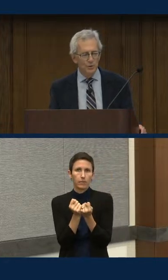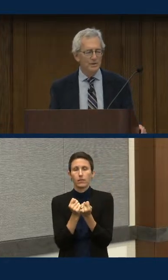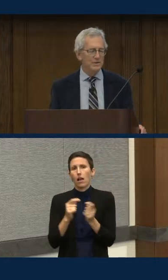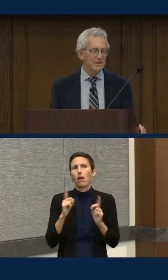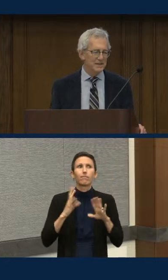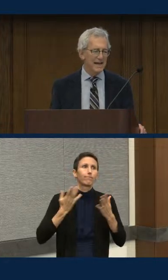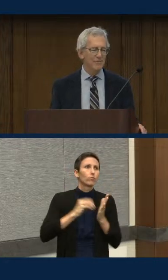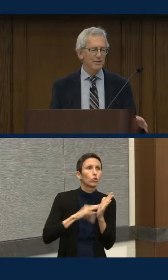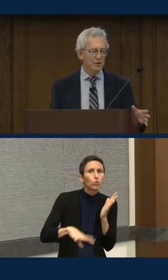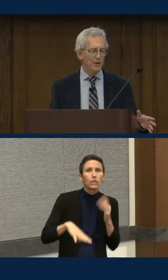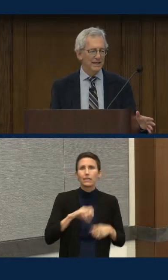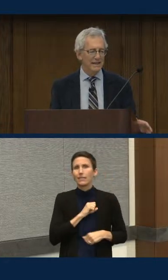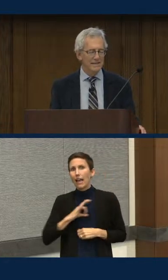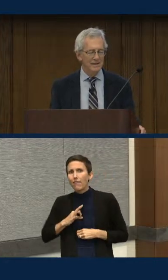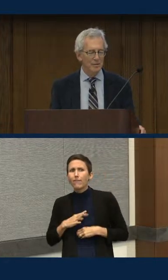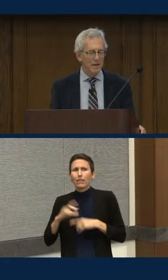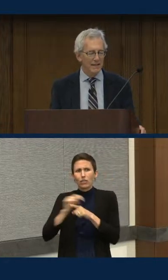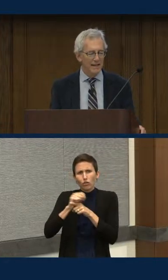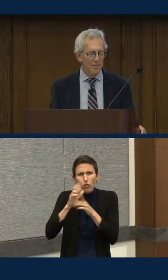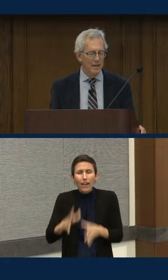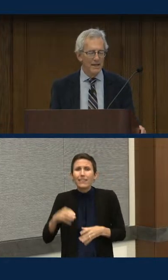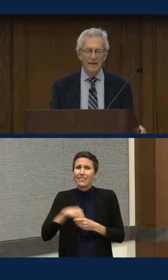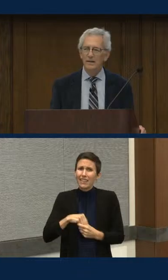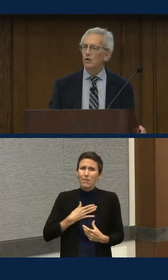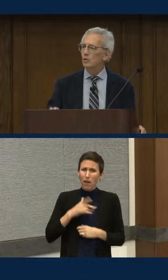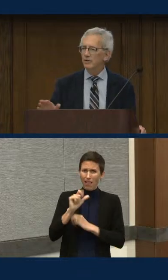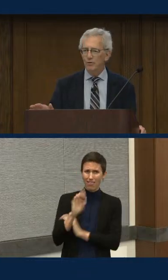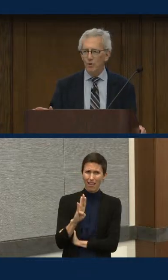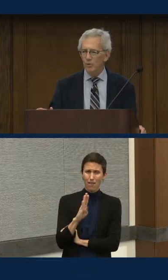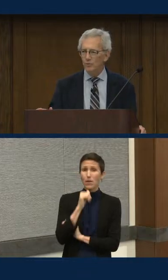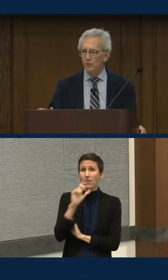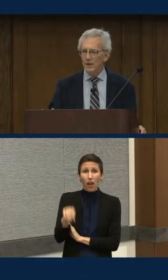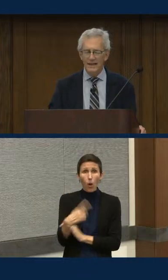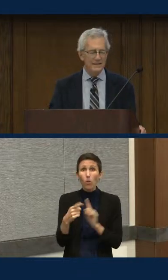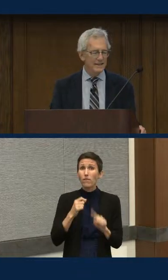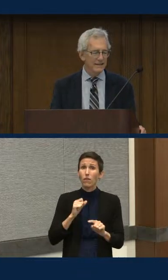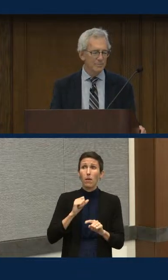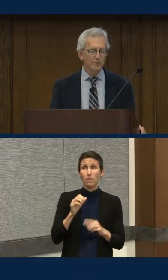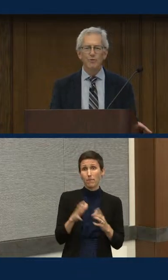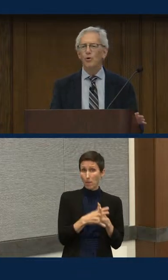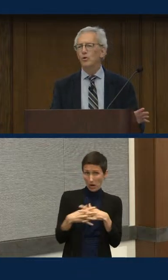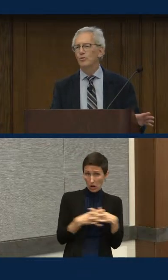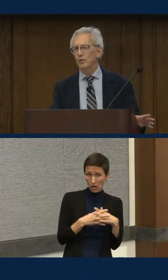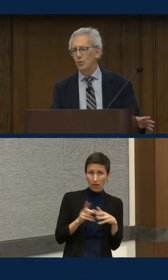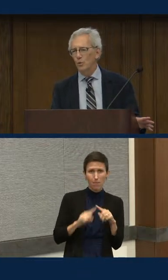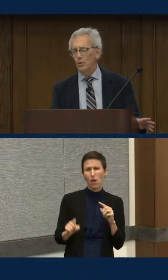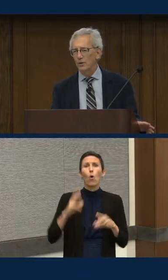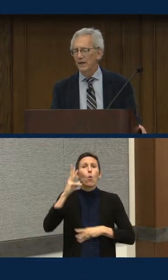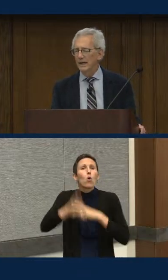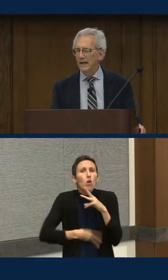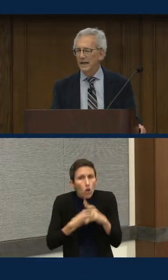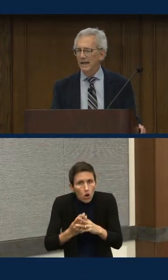students, staff and trainees in my lab not only from all of the United States but from all over